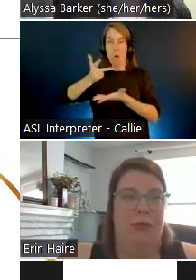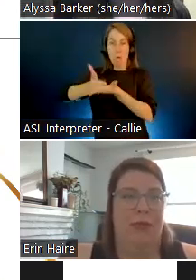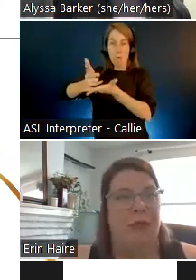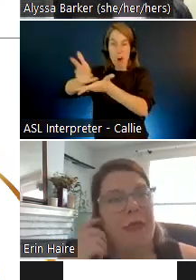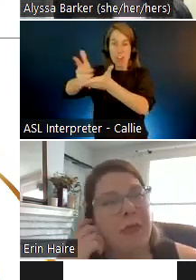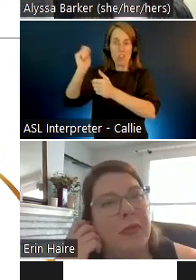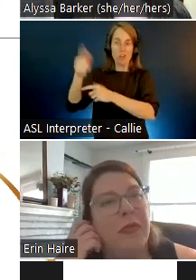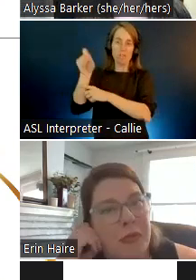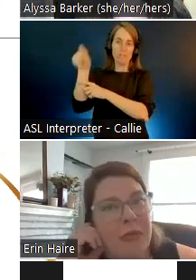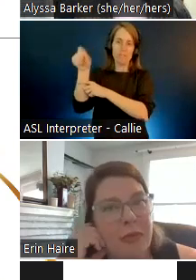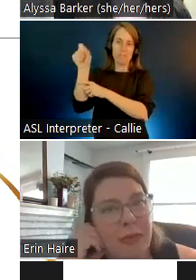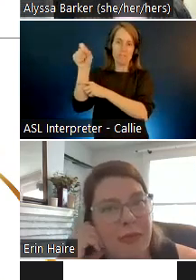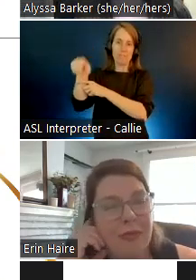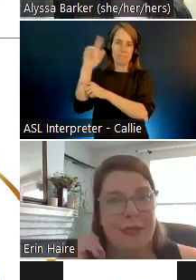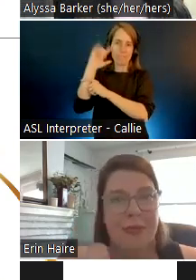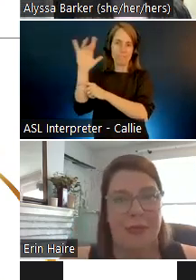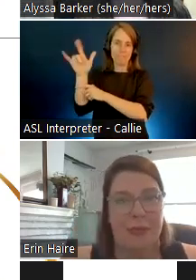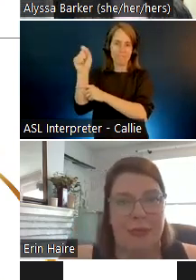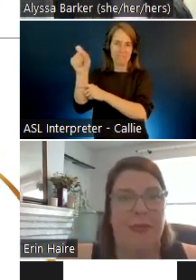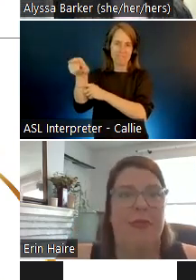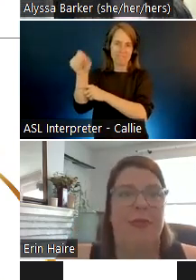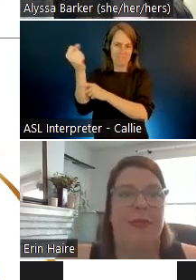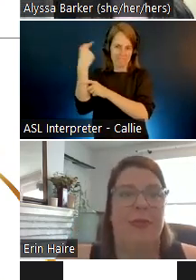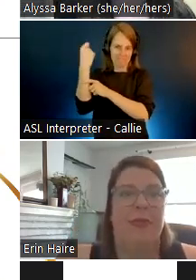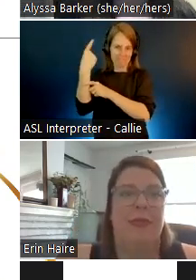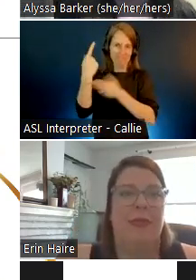so be aware if there's an event at the state house parking can be can be a little difficult